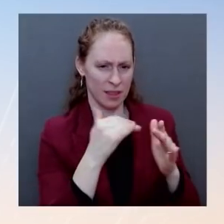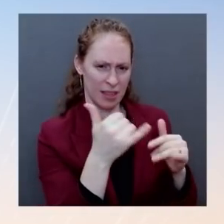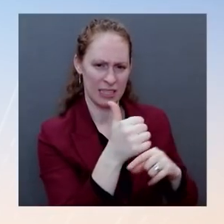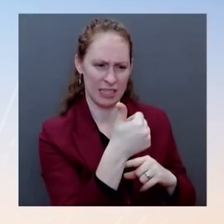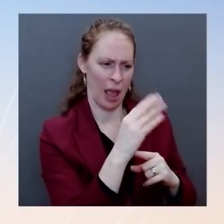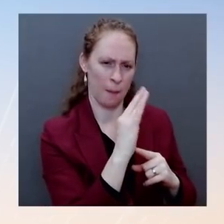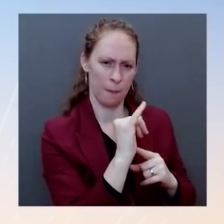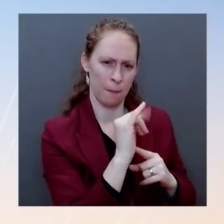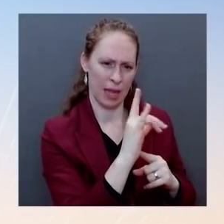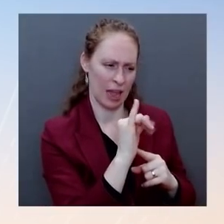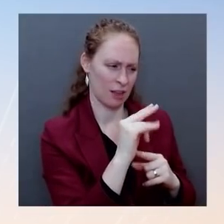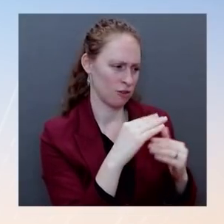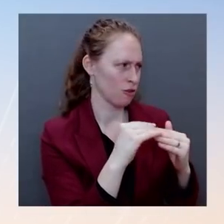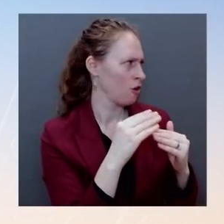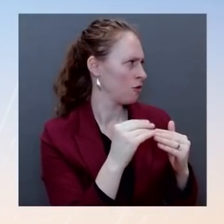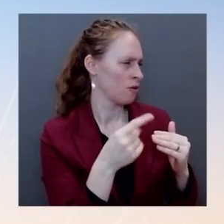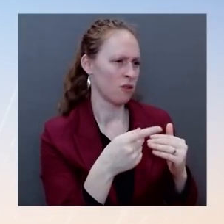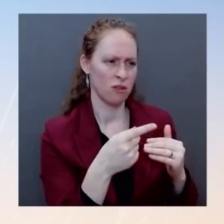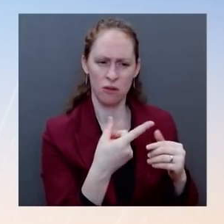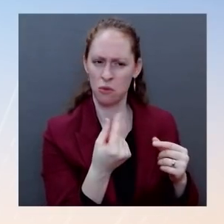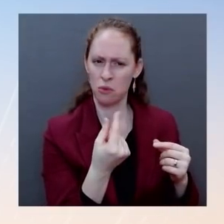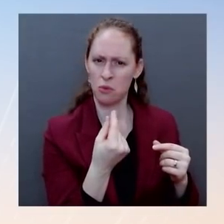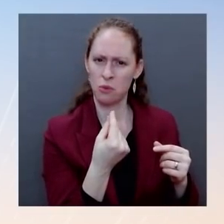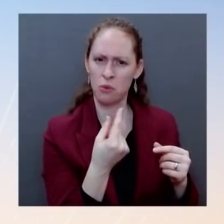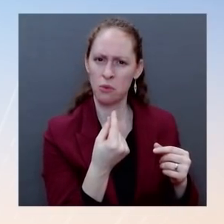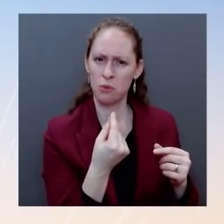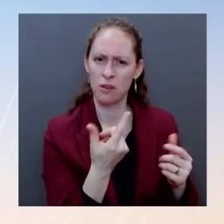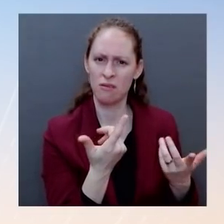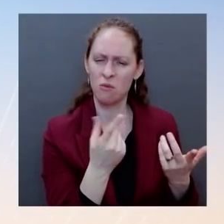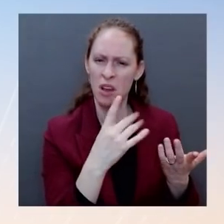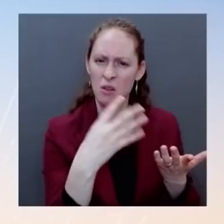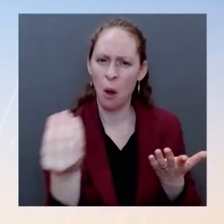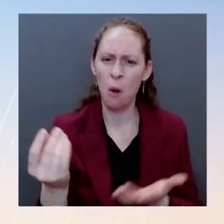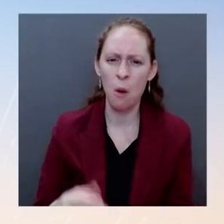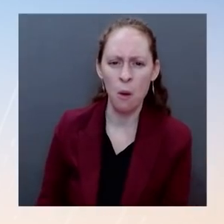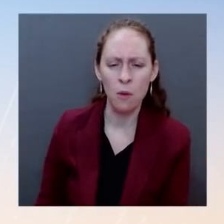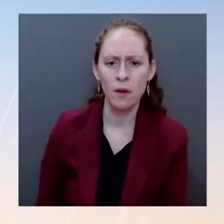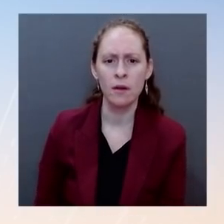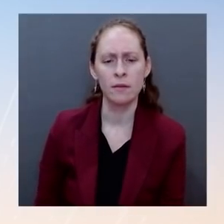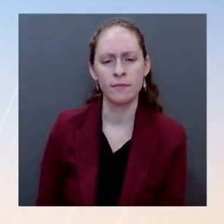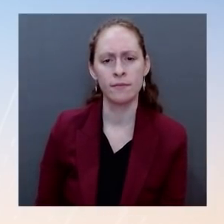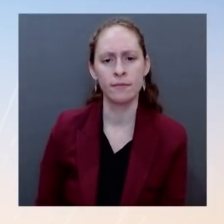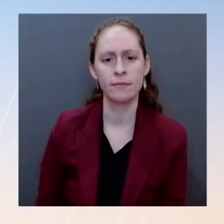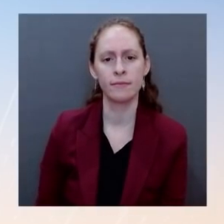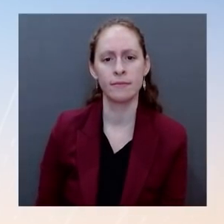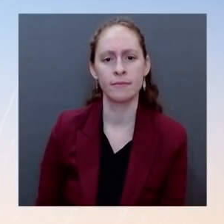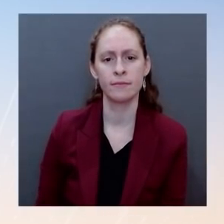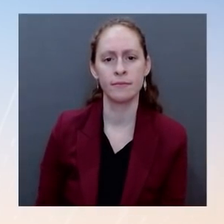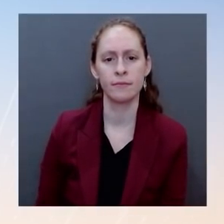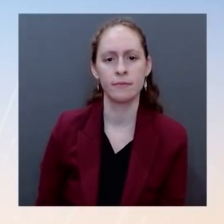went to states to distribute to local school districts. That's how it essentially functioned. I think what the announcement today --